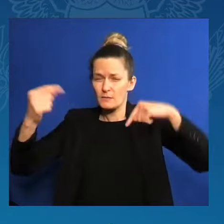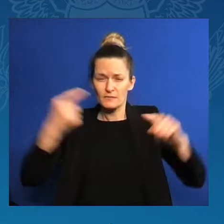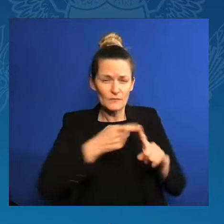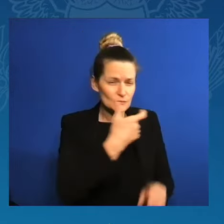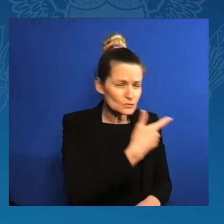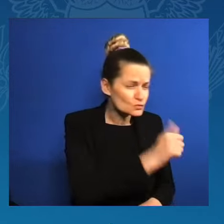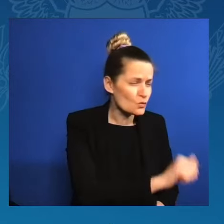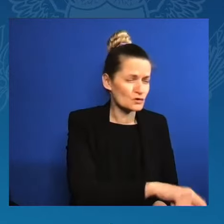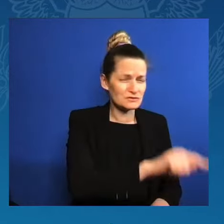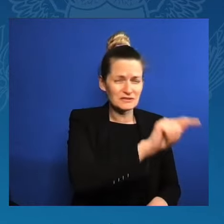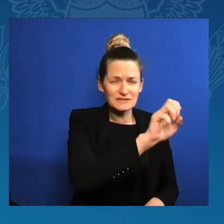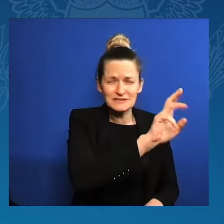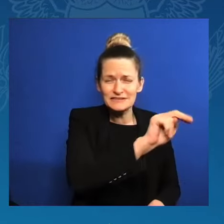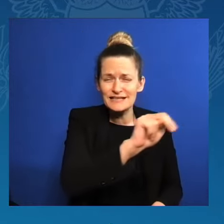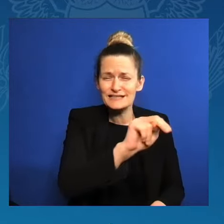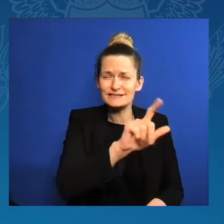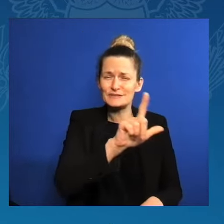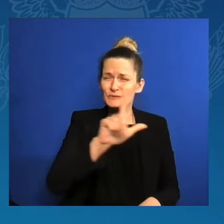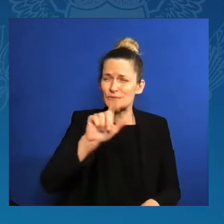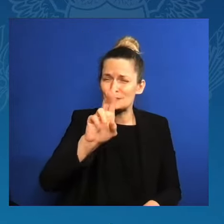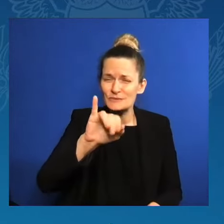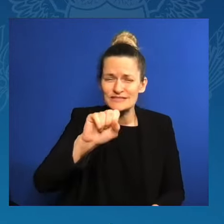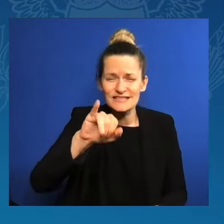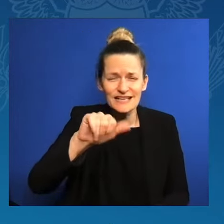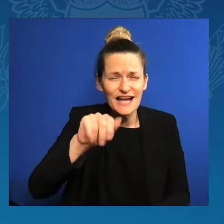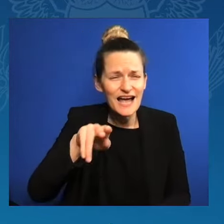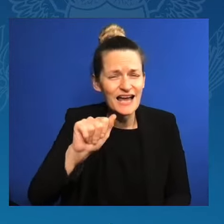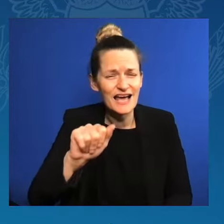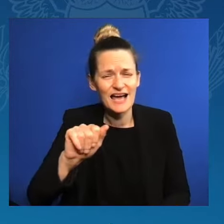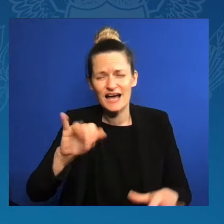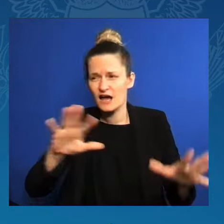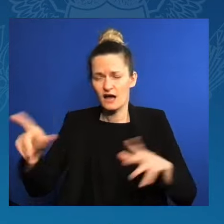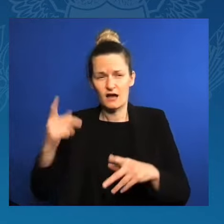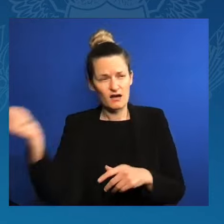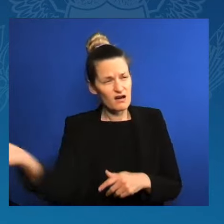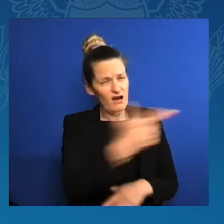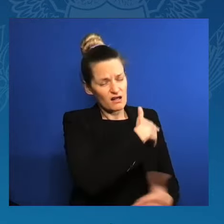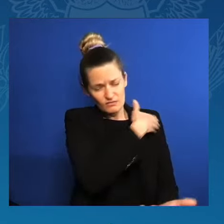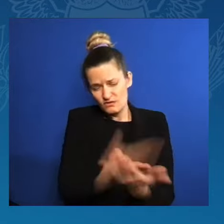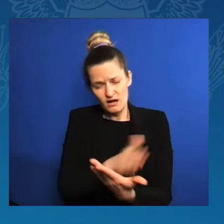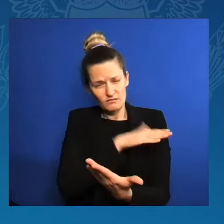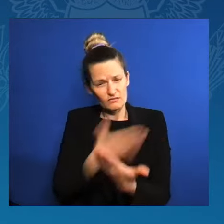And I've cried more than once over the stories of people who couldn't make it here at all.